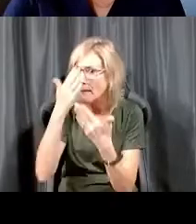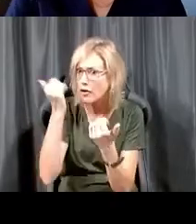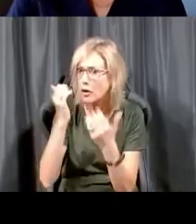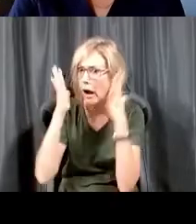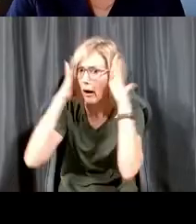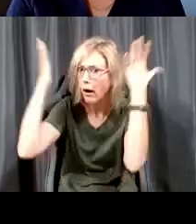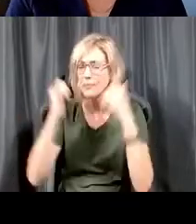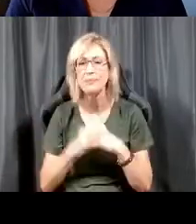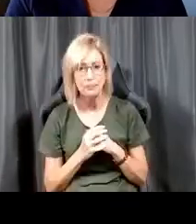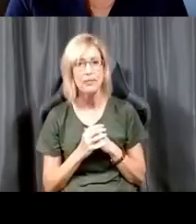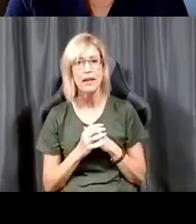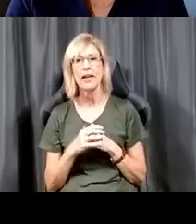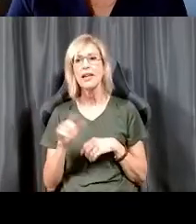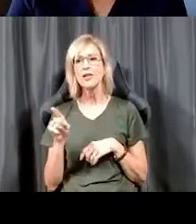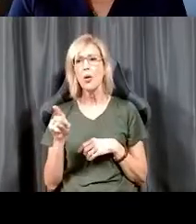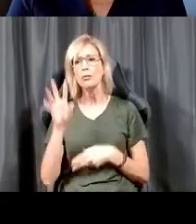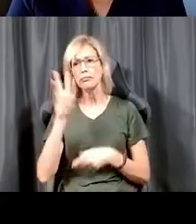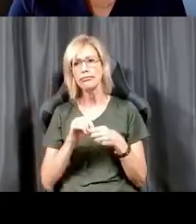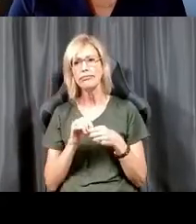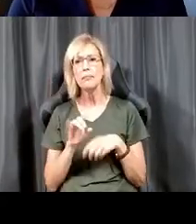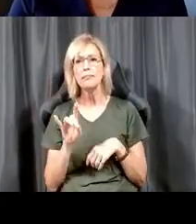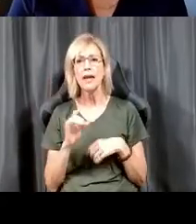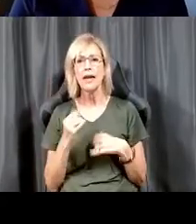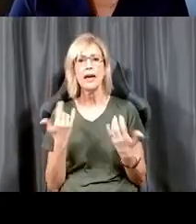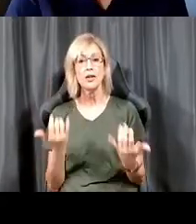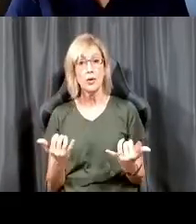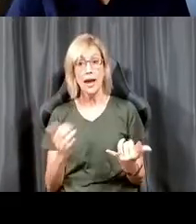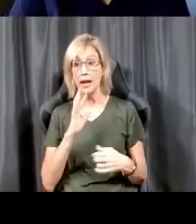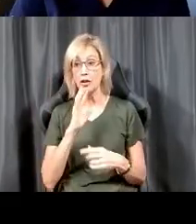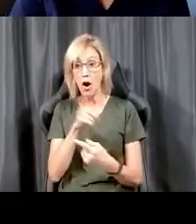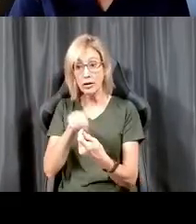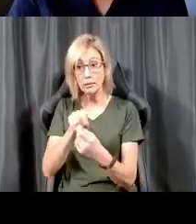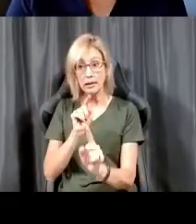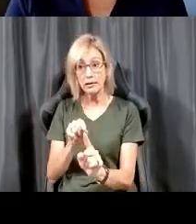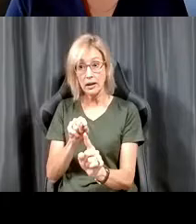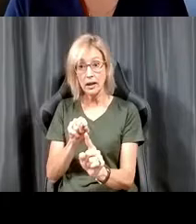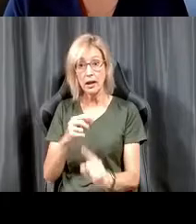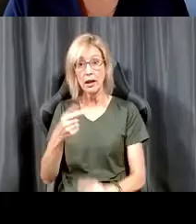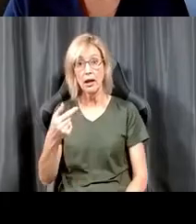Vestibular system. Eight. Today, we're going to talk specifically about the gustatory system.